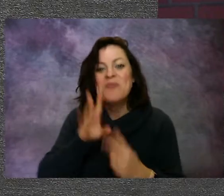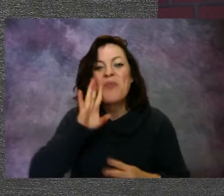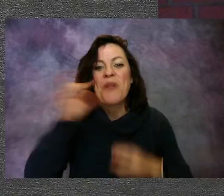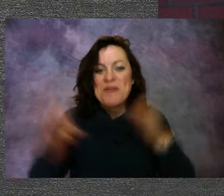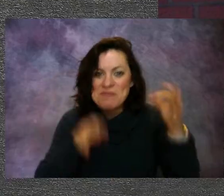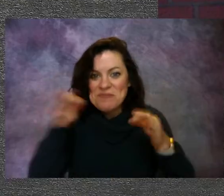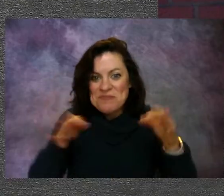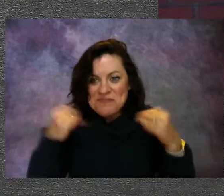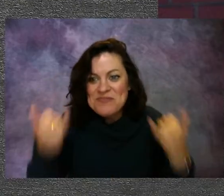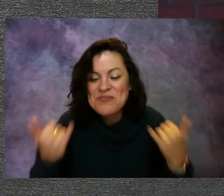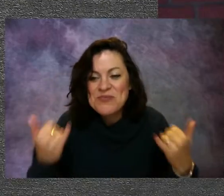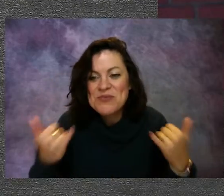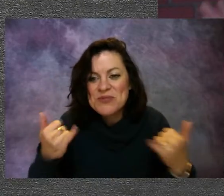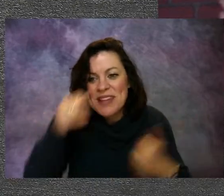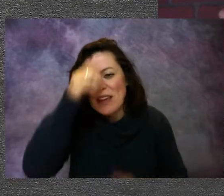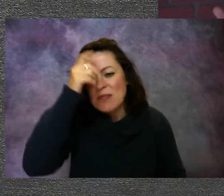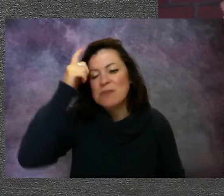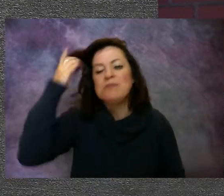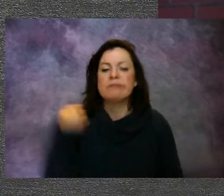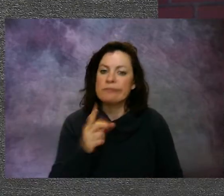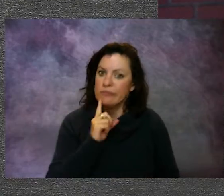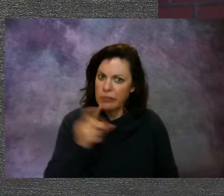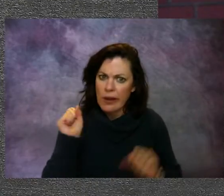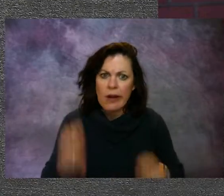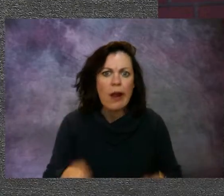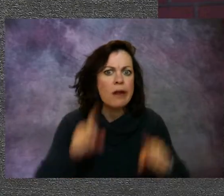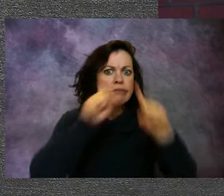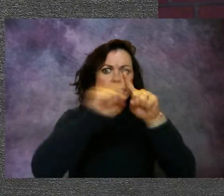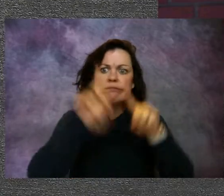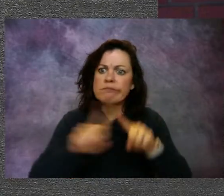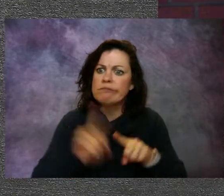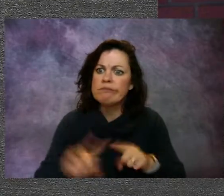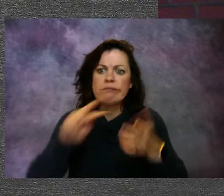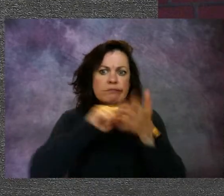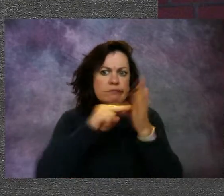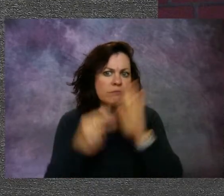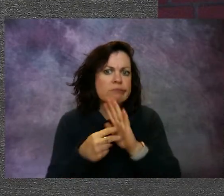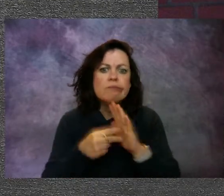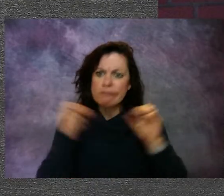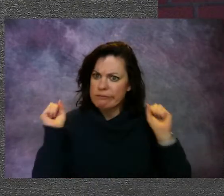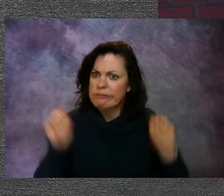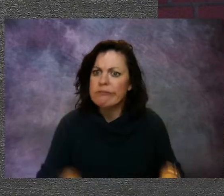or explain a whole bunch of different things. There are things like different foods